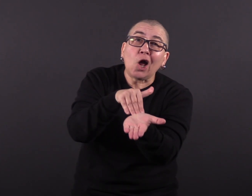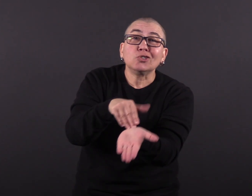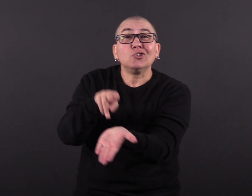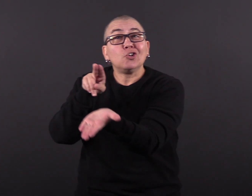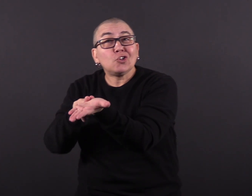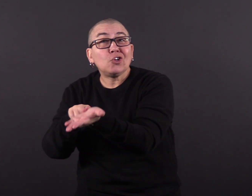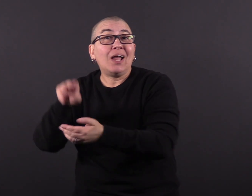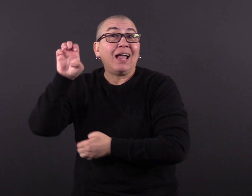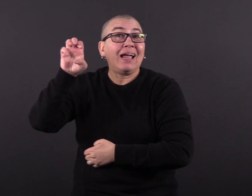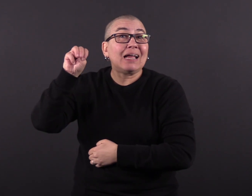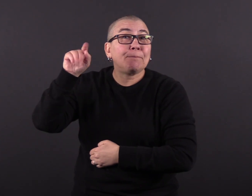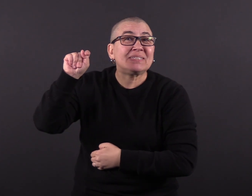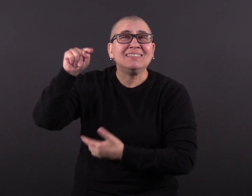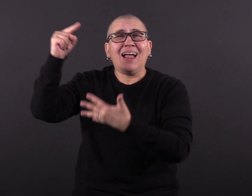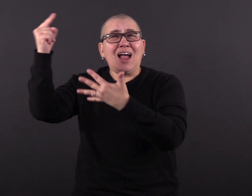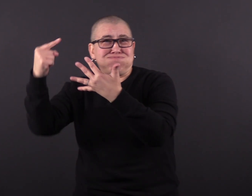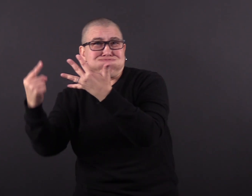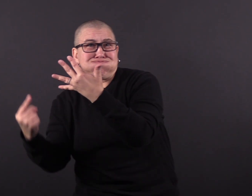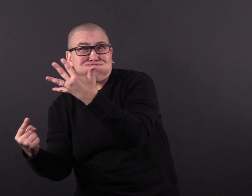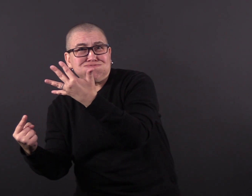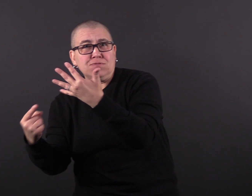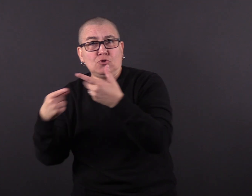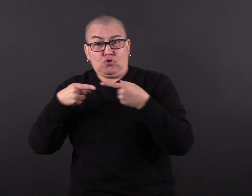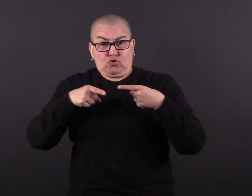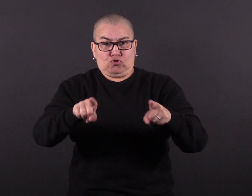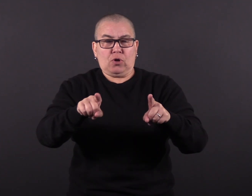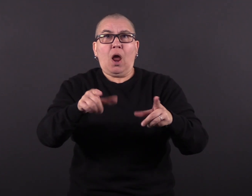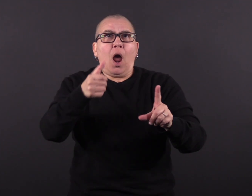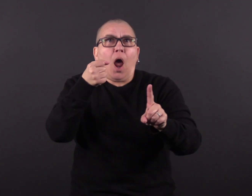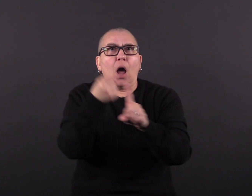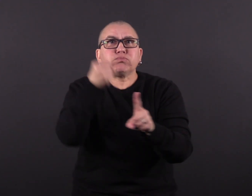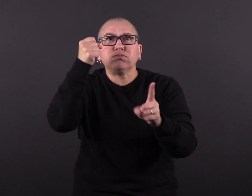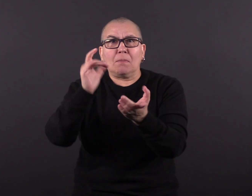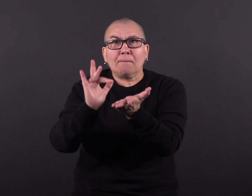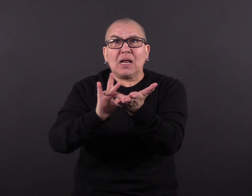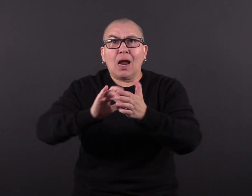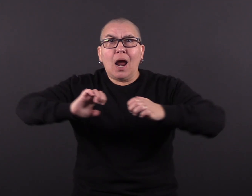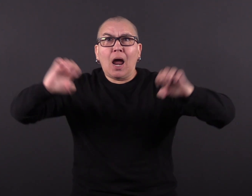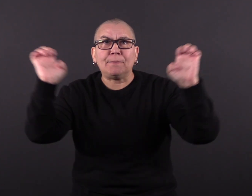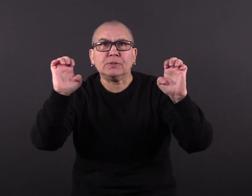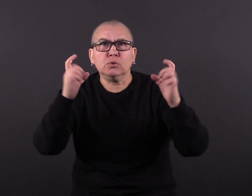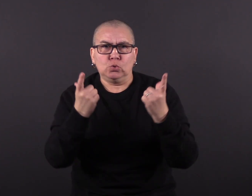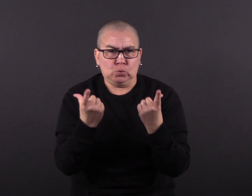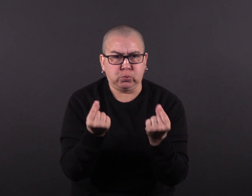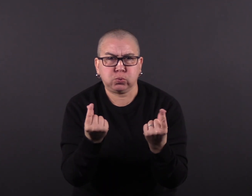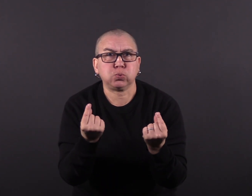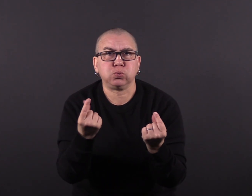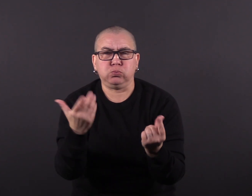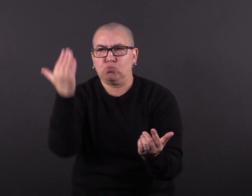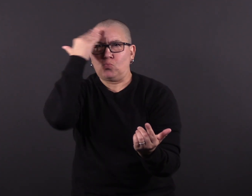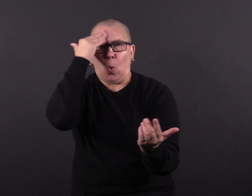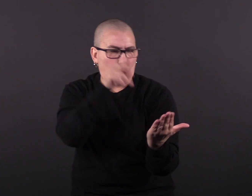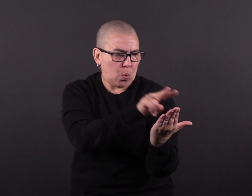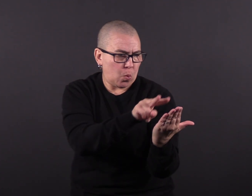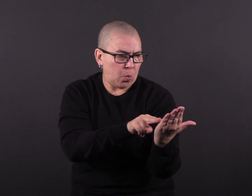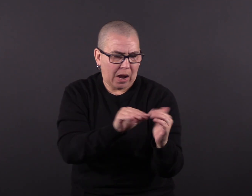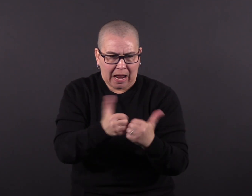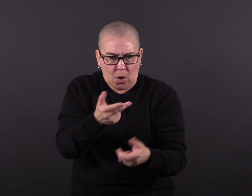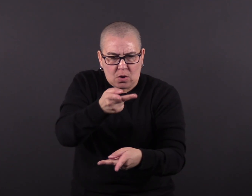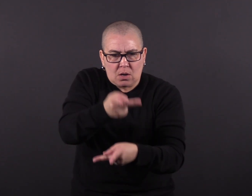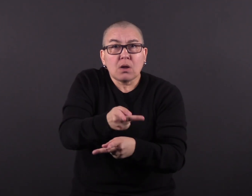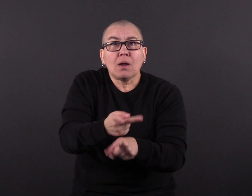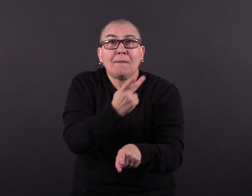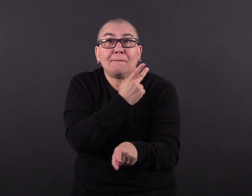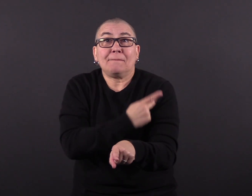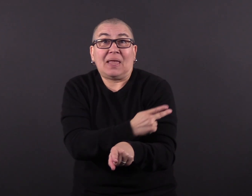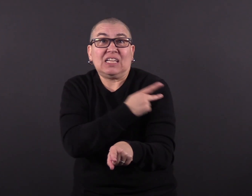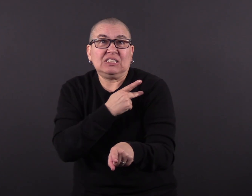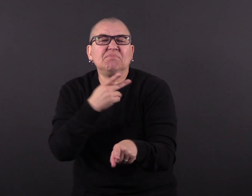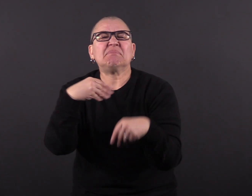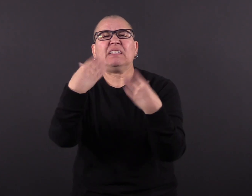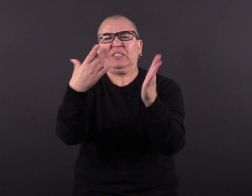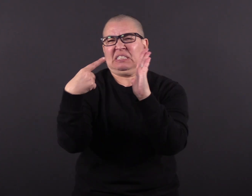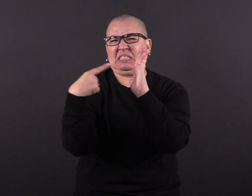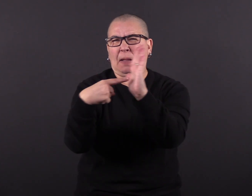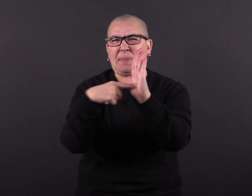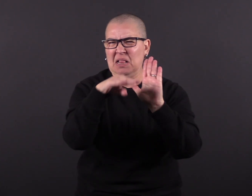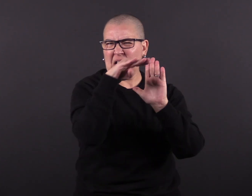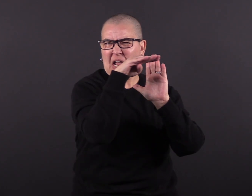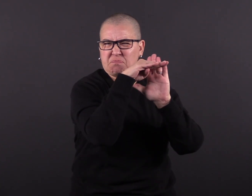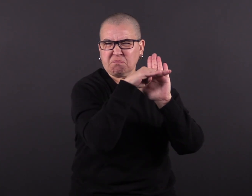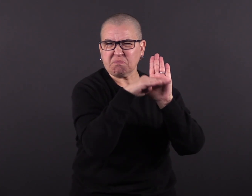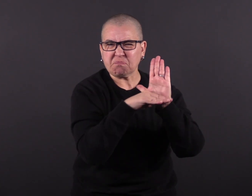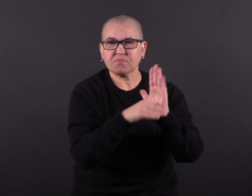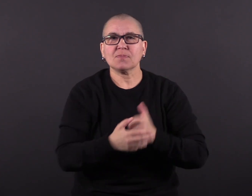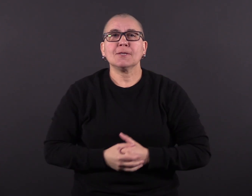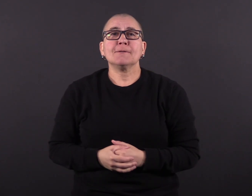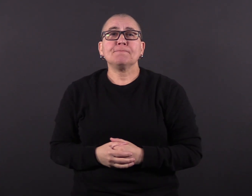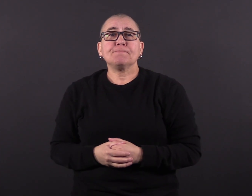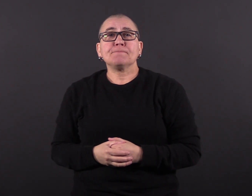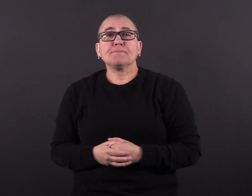emergency what the patient wants. Some examples include the following: